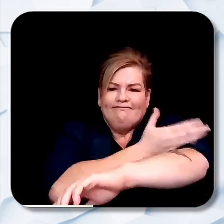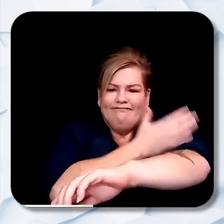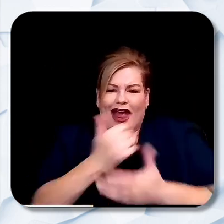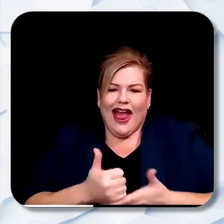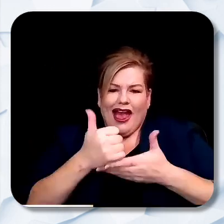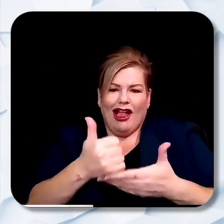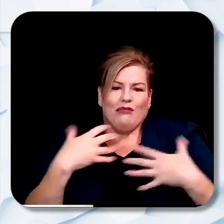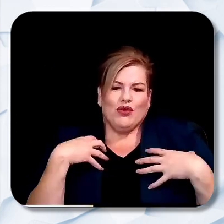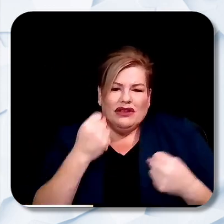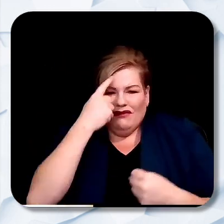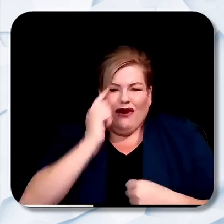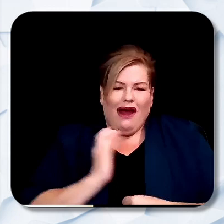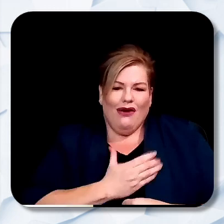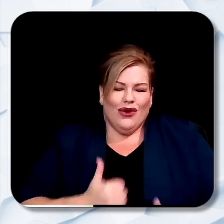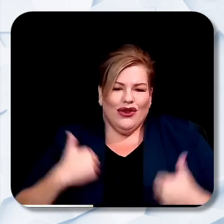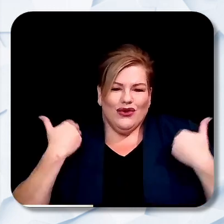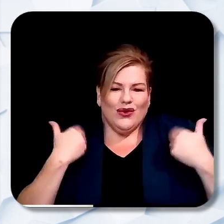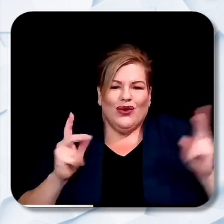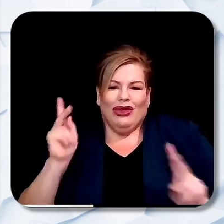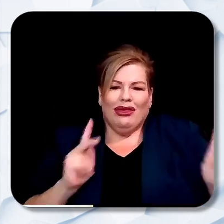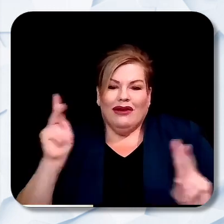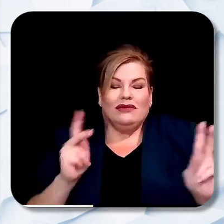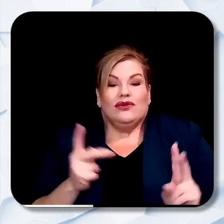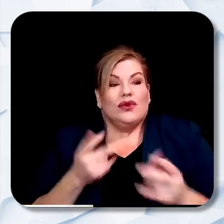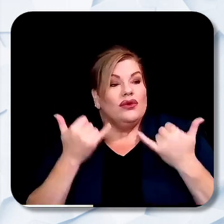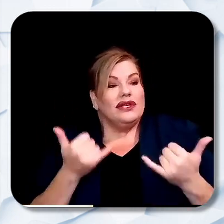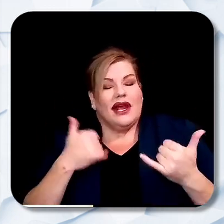Um! Over the next few minutes. I hope to provide you with data and resources to